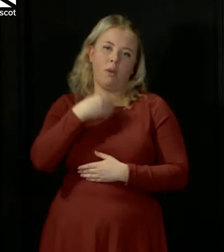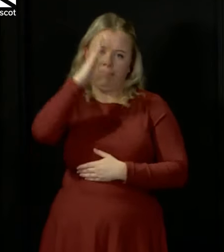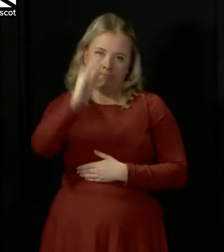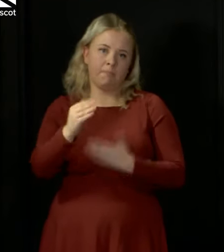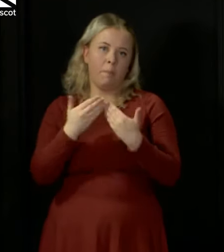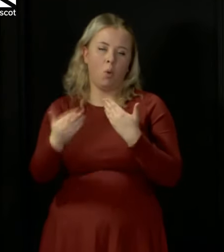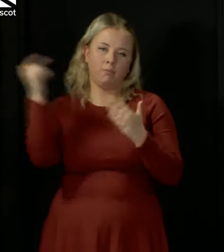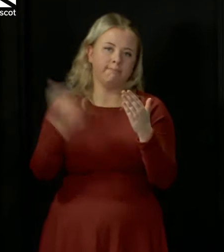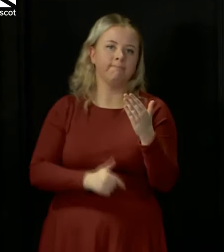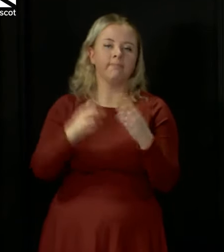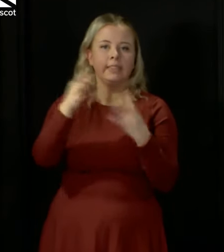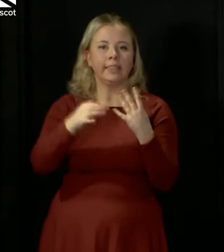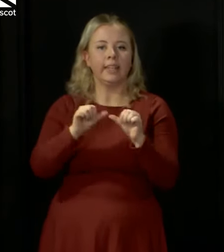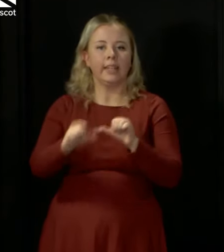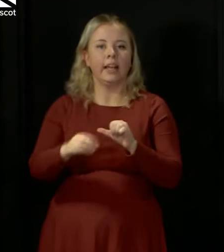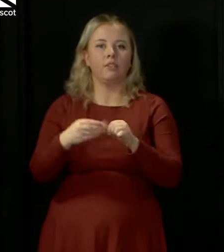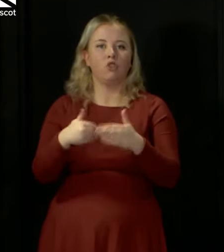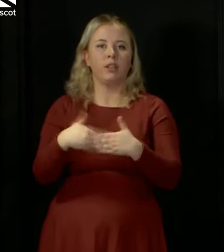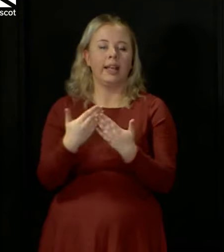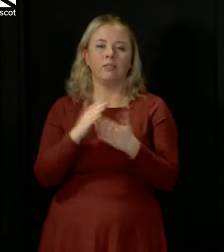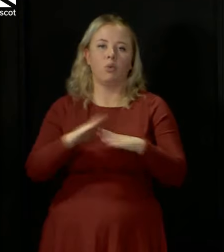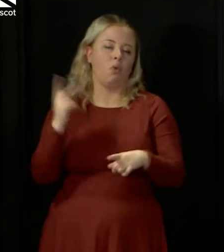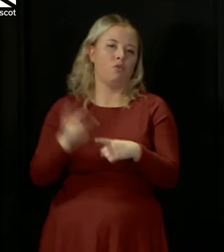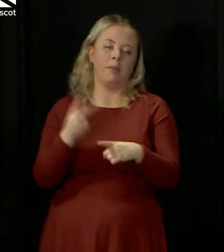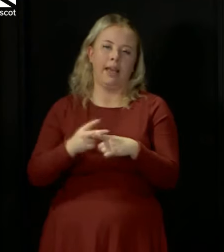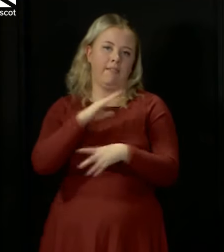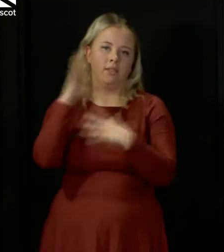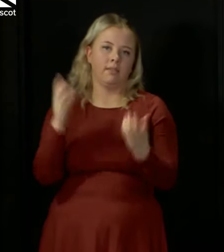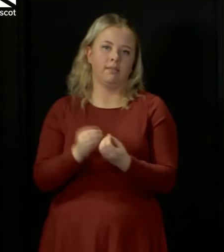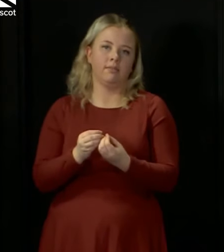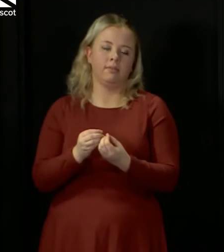over the next couple of days, so I won't repeat all of what I have said in response to two